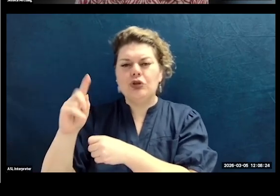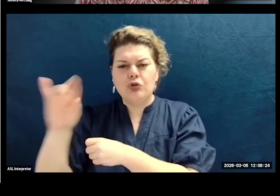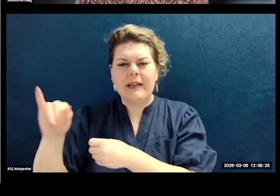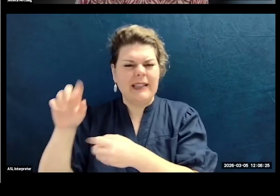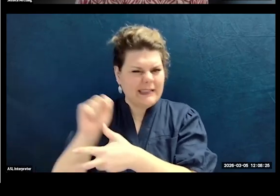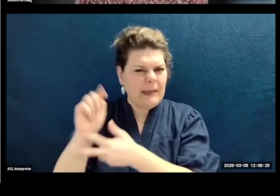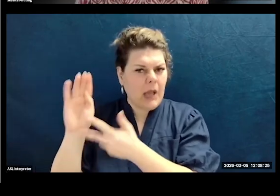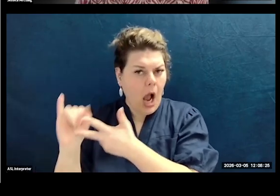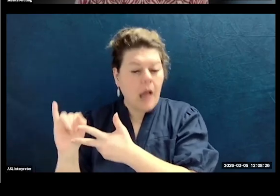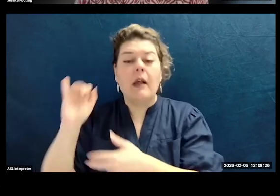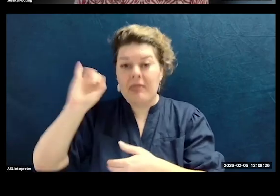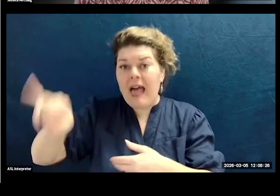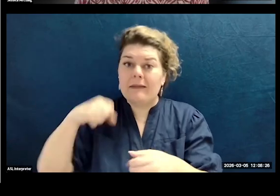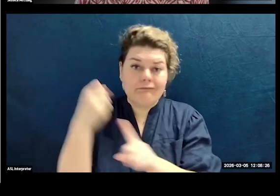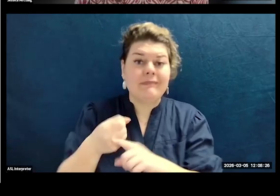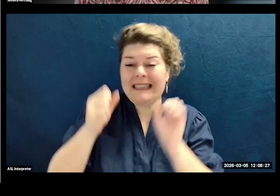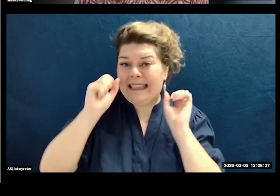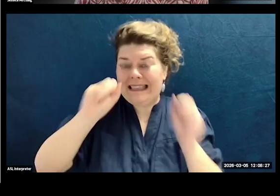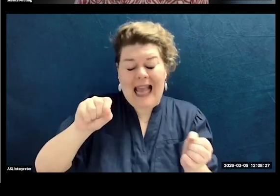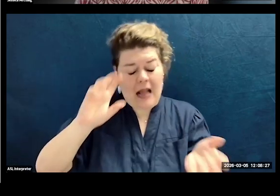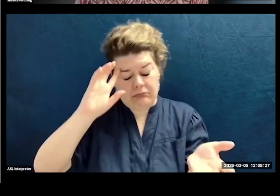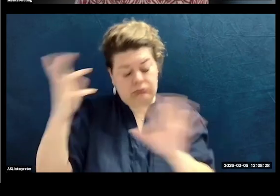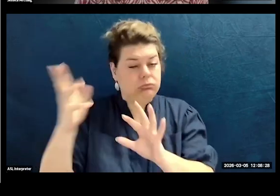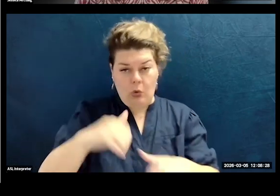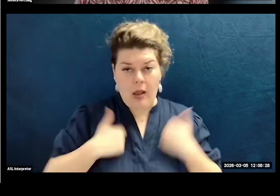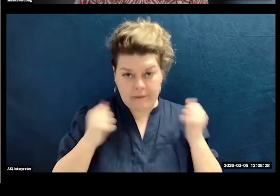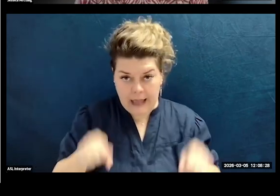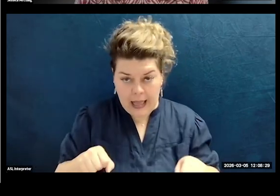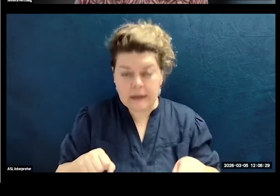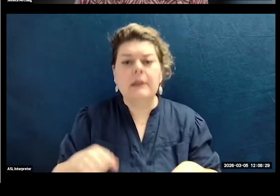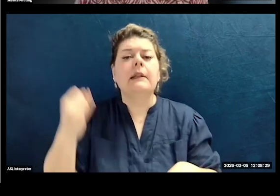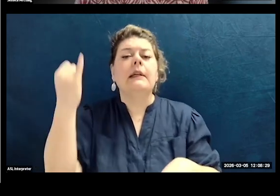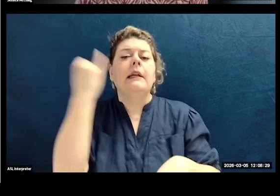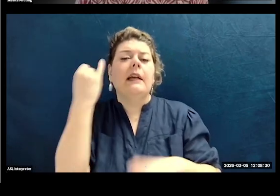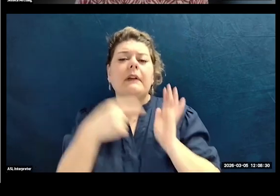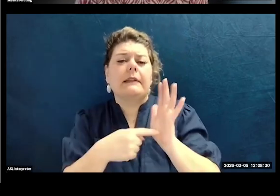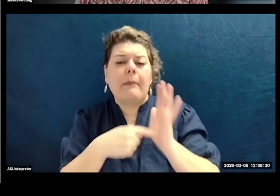that can be disabling. To complete a class module, an individual with a TBI